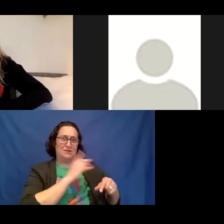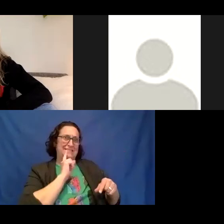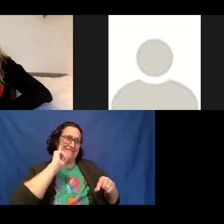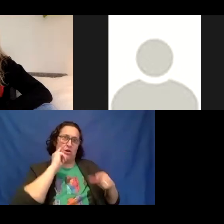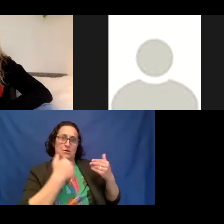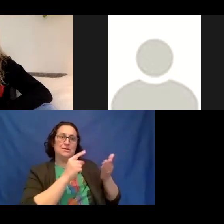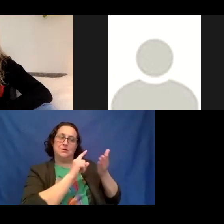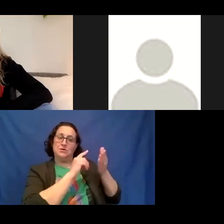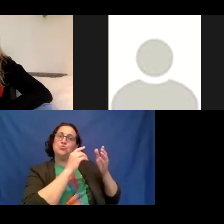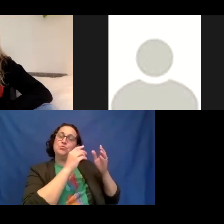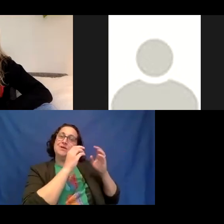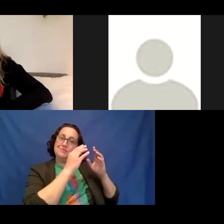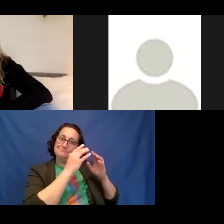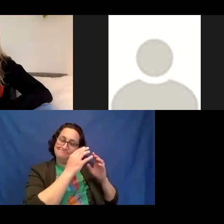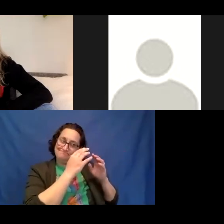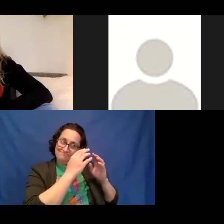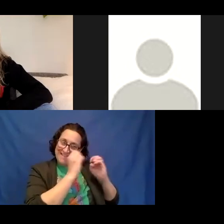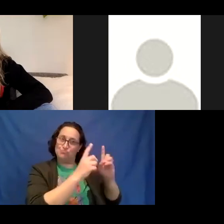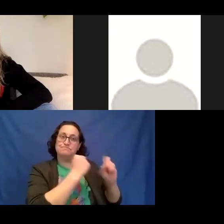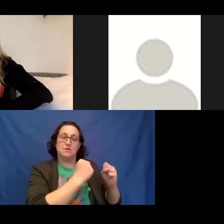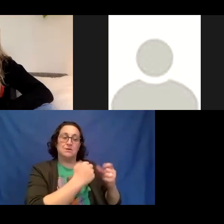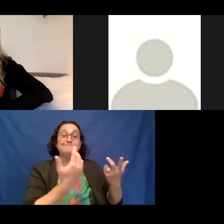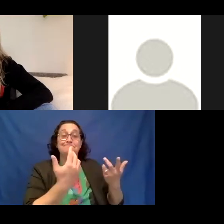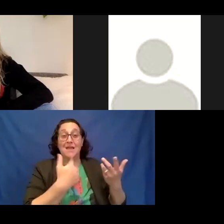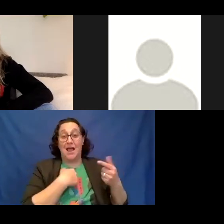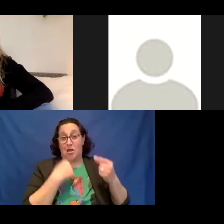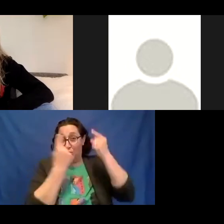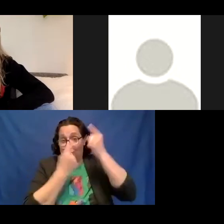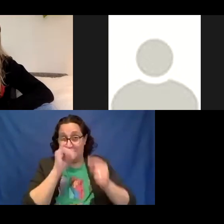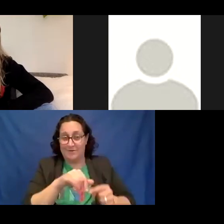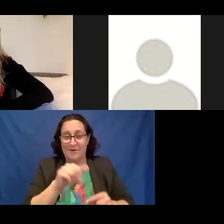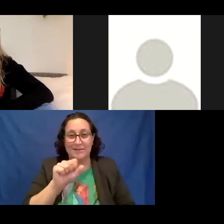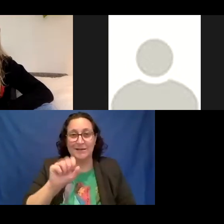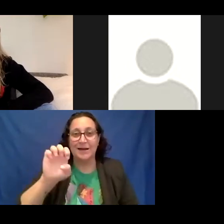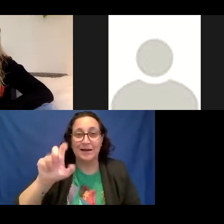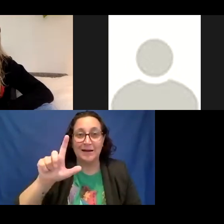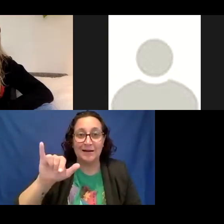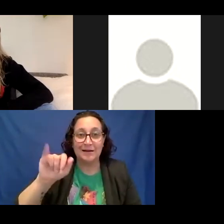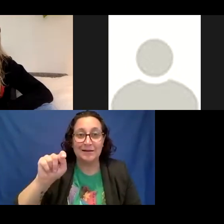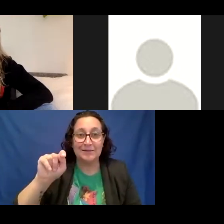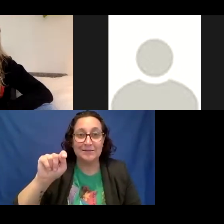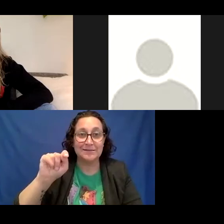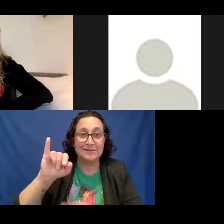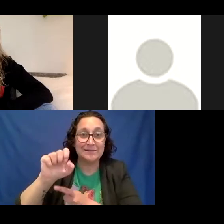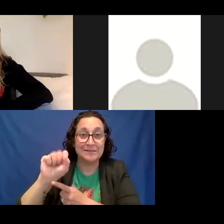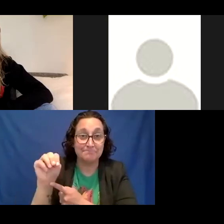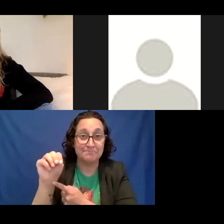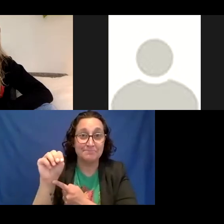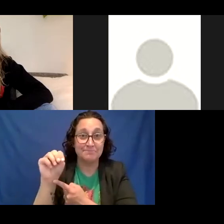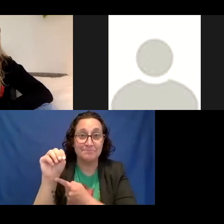academic training and that led me into a world of research and led me to where I am today,